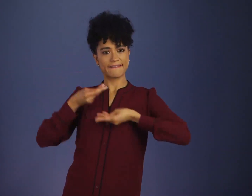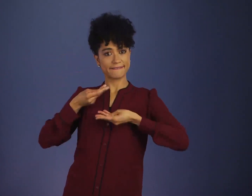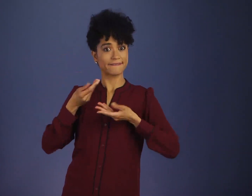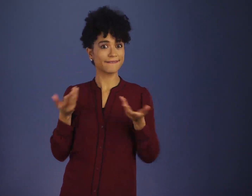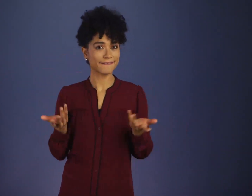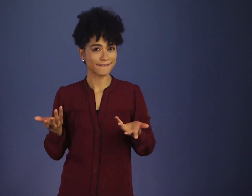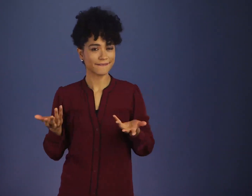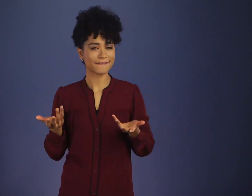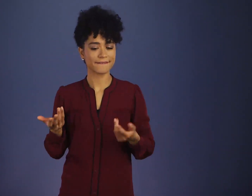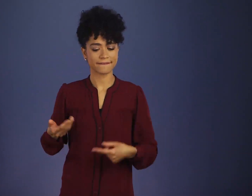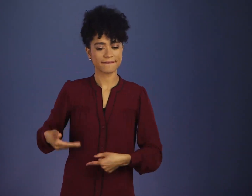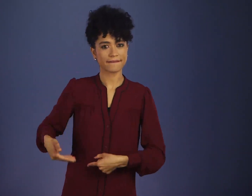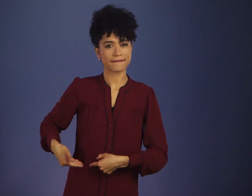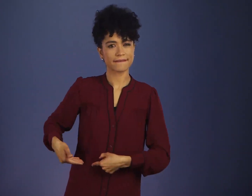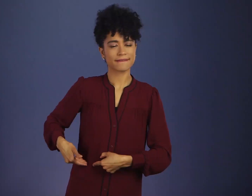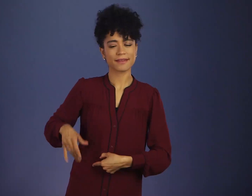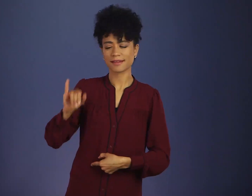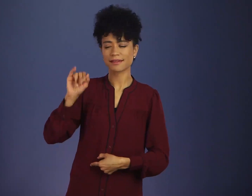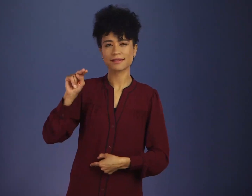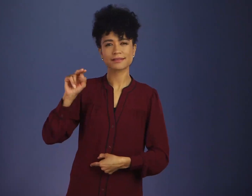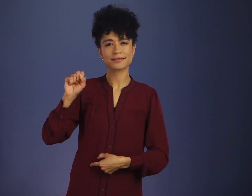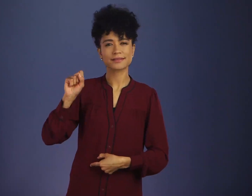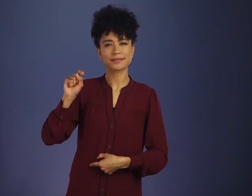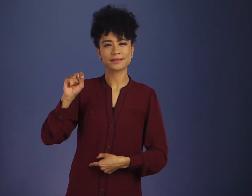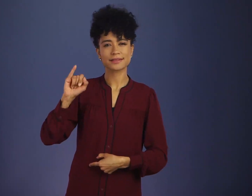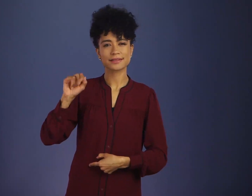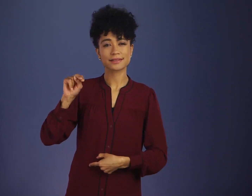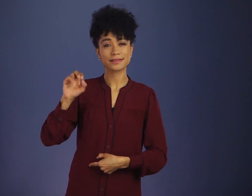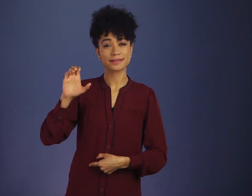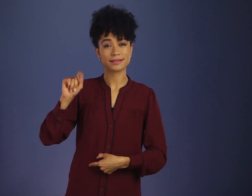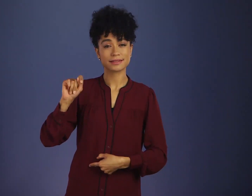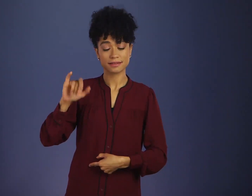Creation gave us instincts for a purpose.